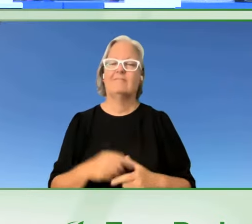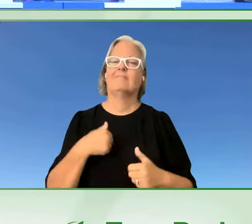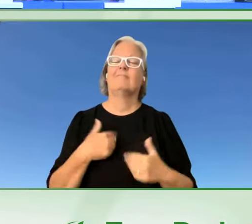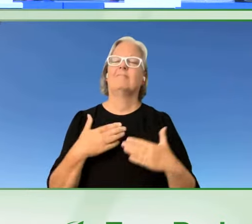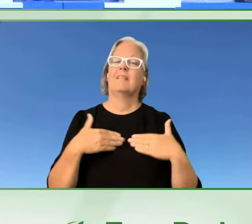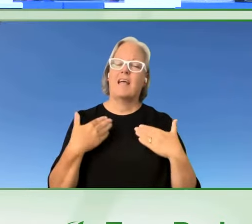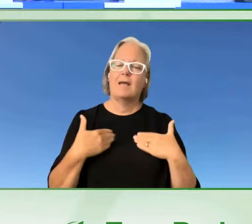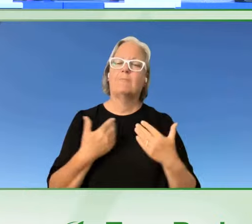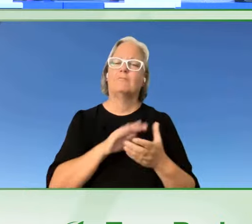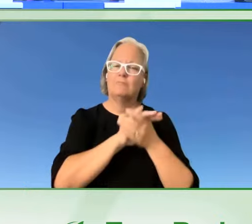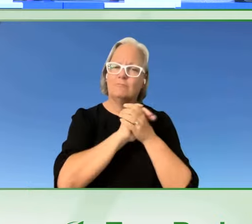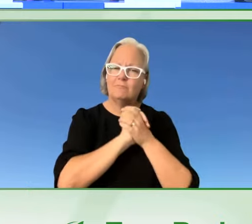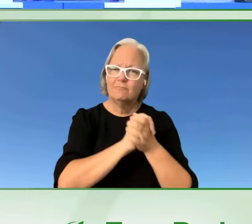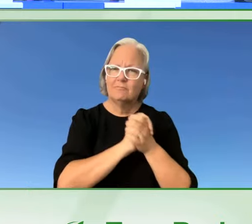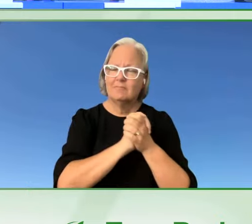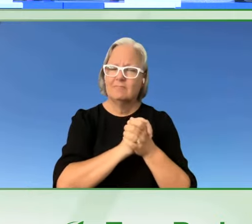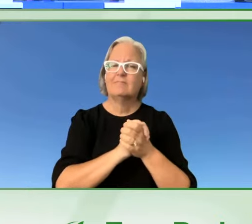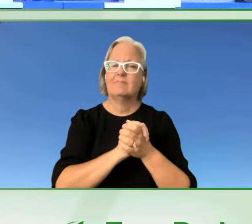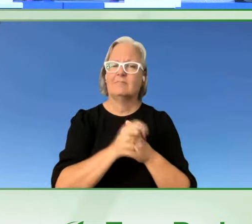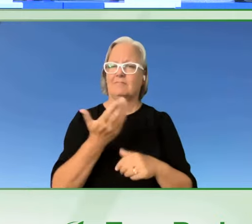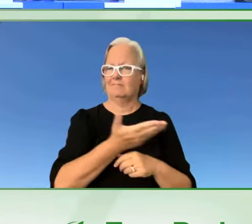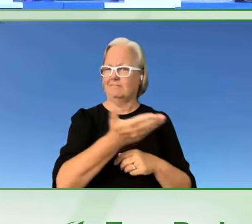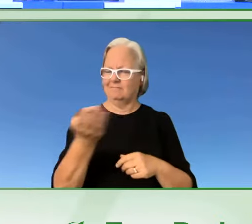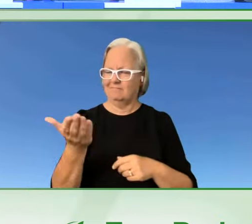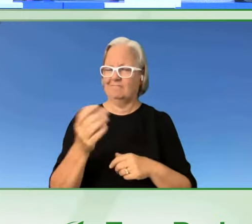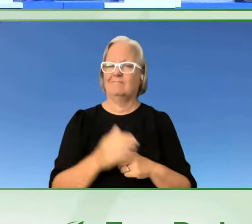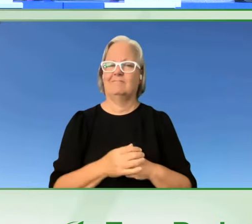to all children around the world?